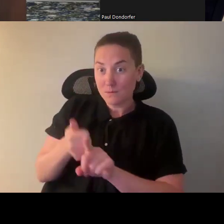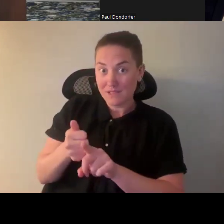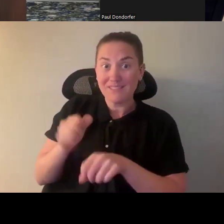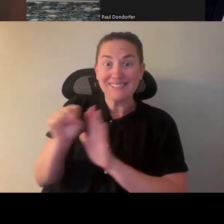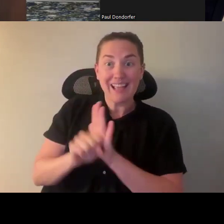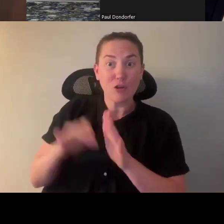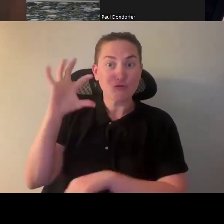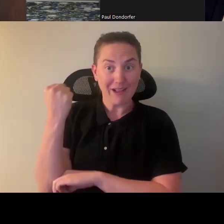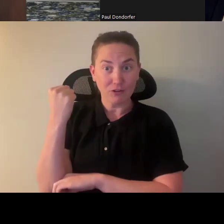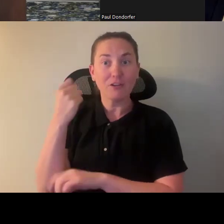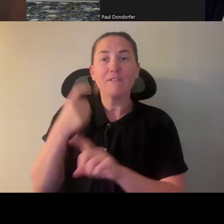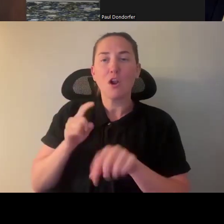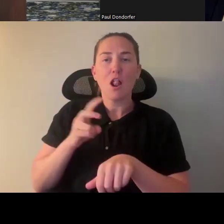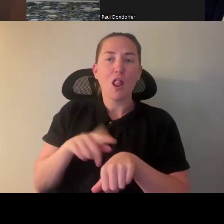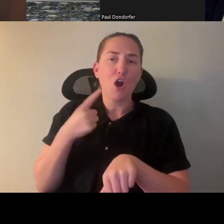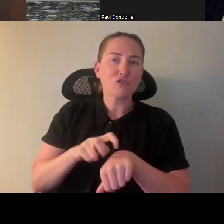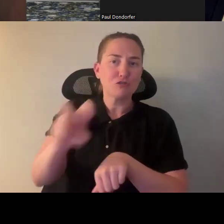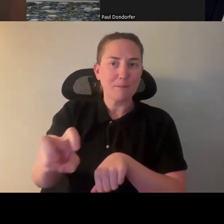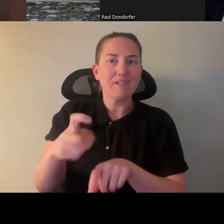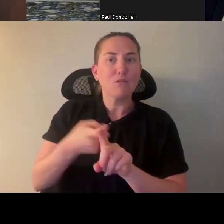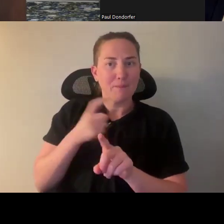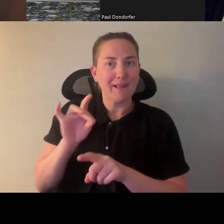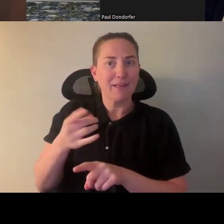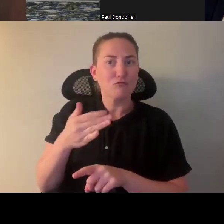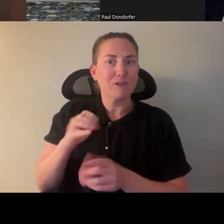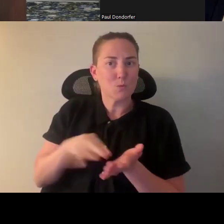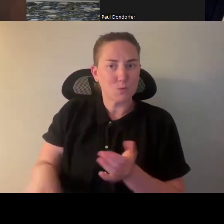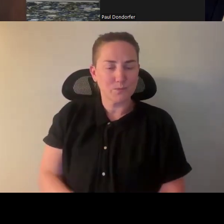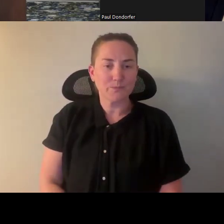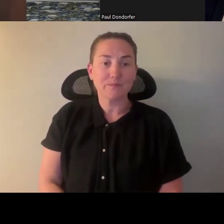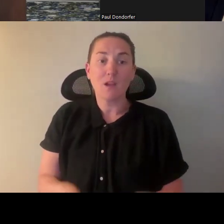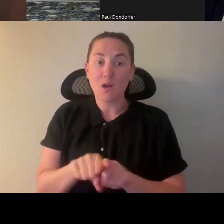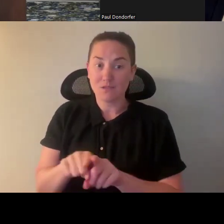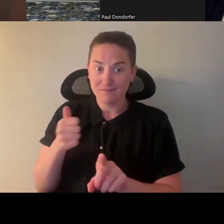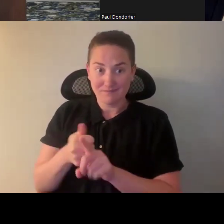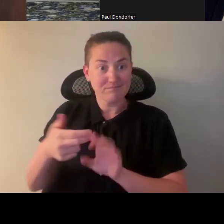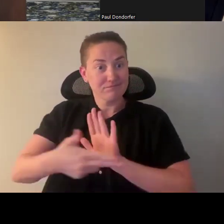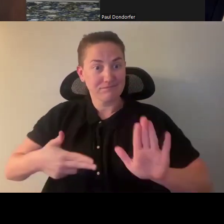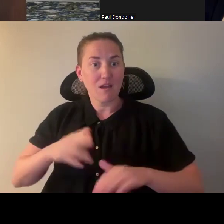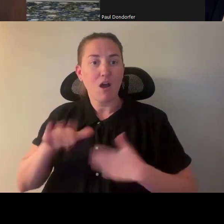an eighth grader Rohan has also been named to the All Greater roster first team ever since